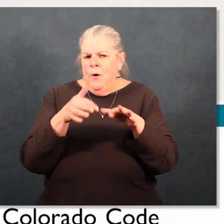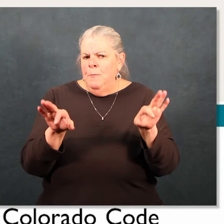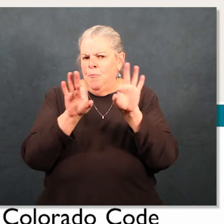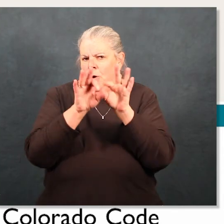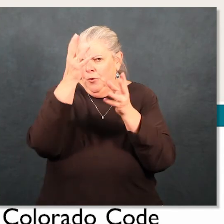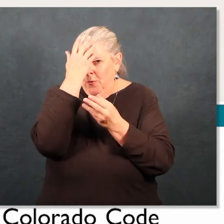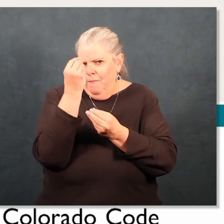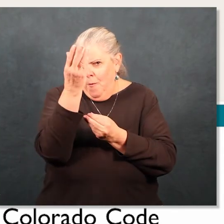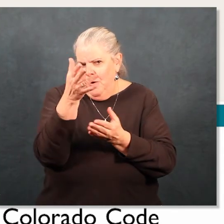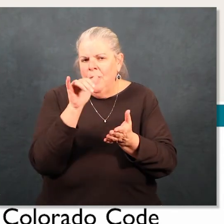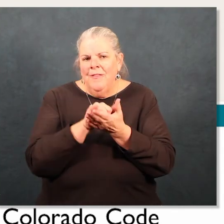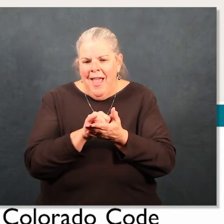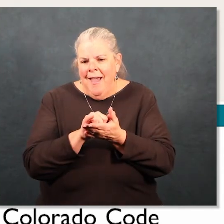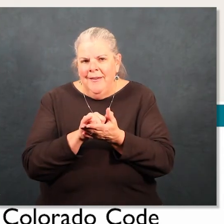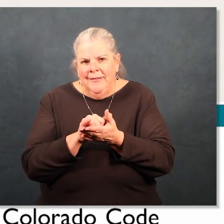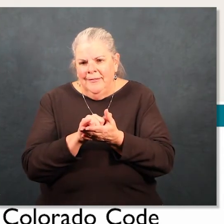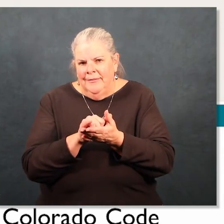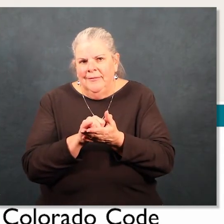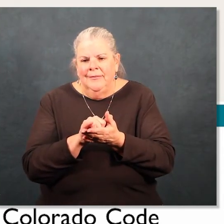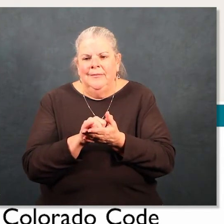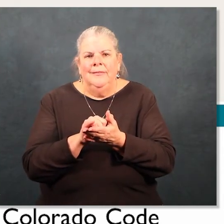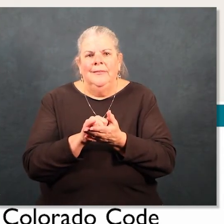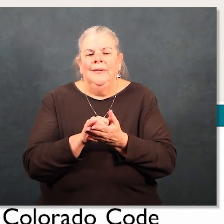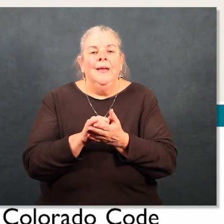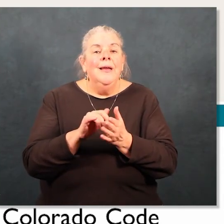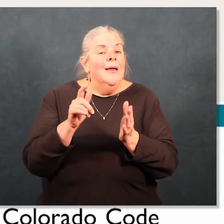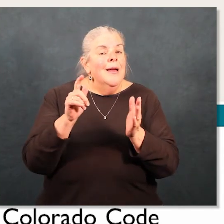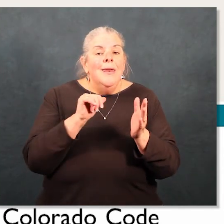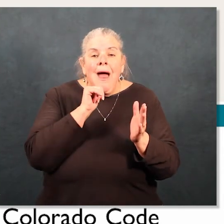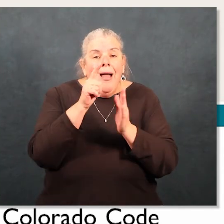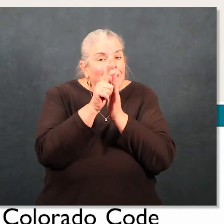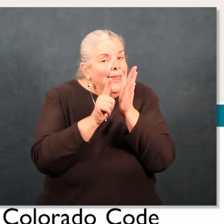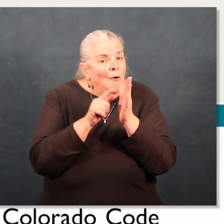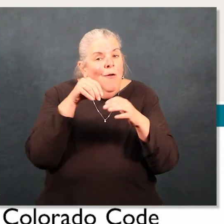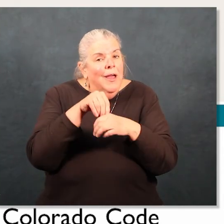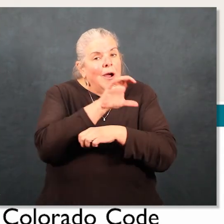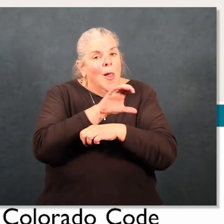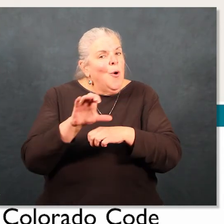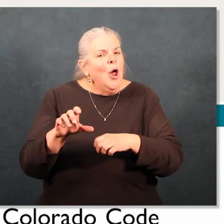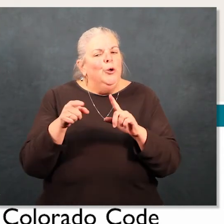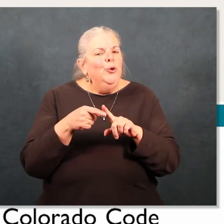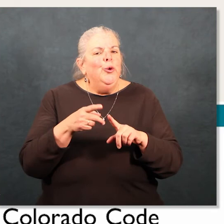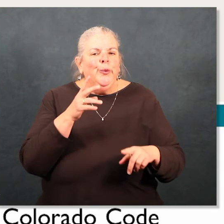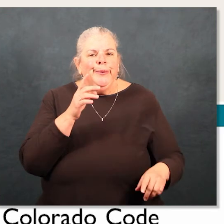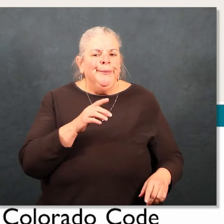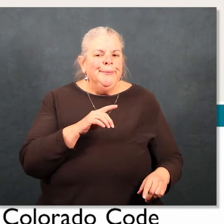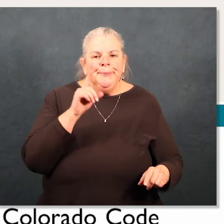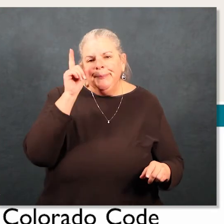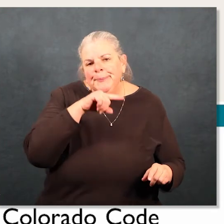it is illegal in Colorado to misrepresent your pet as an assistance animal.